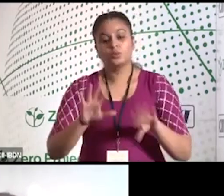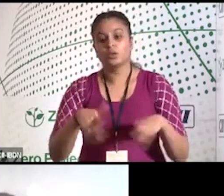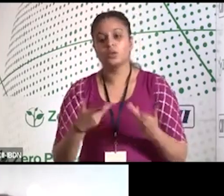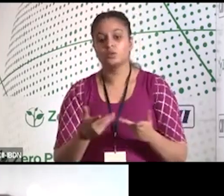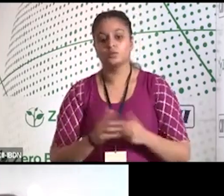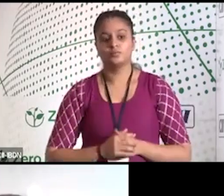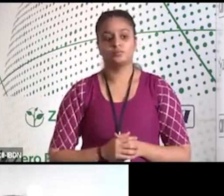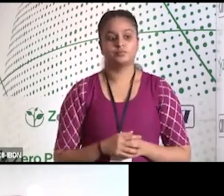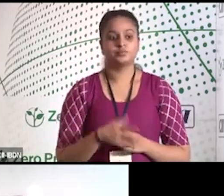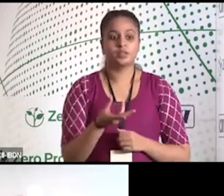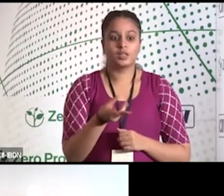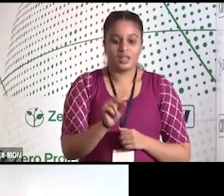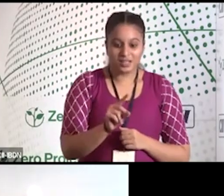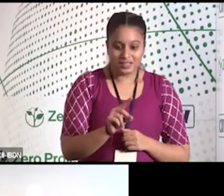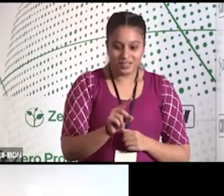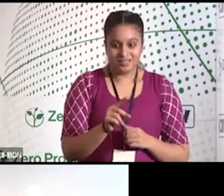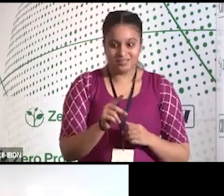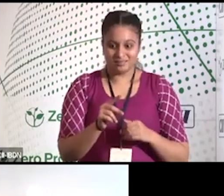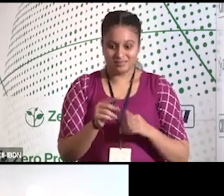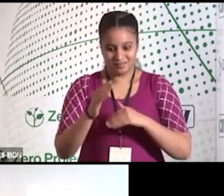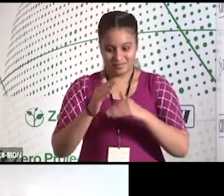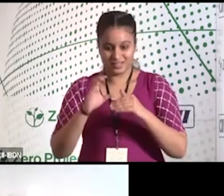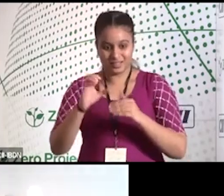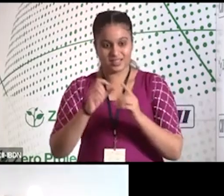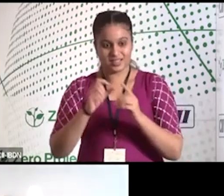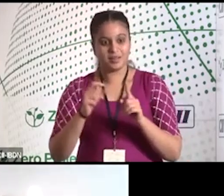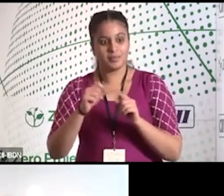So again, building capacity being a very major part of,